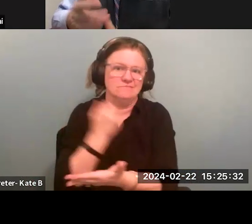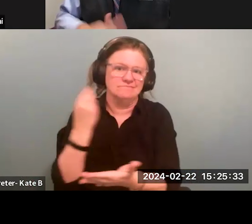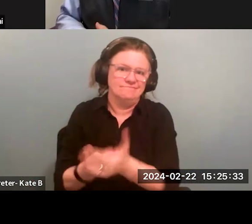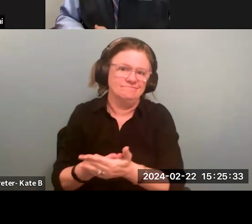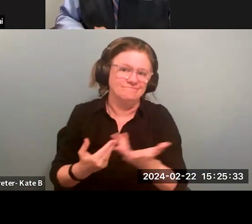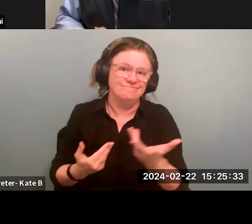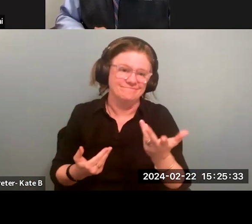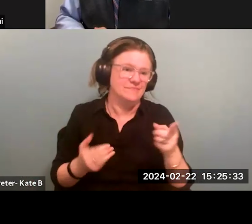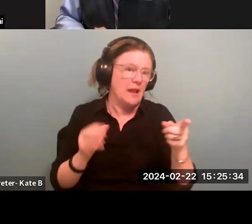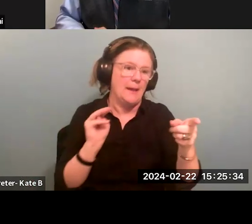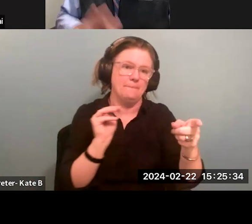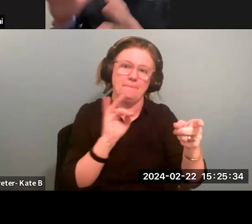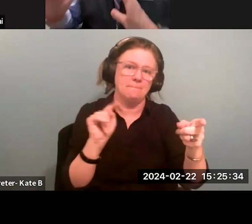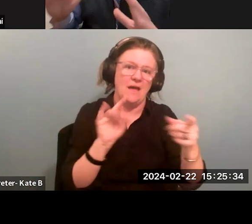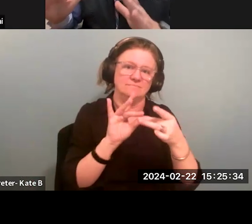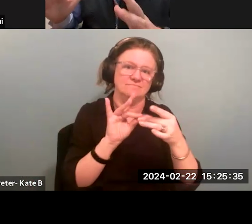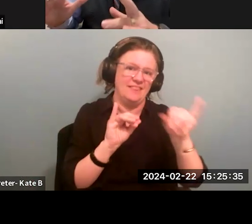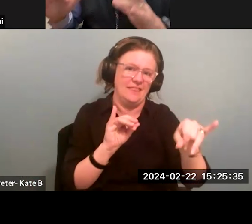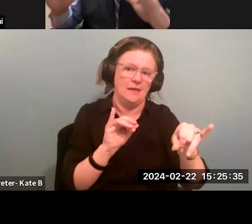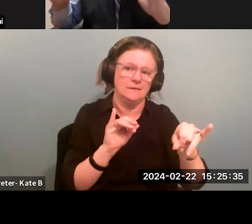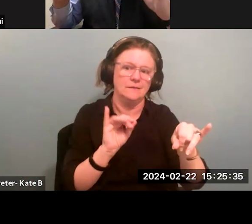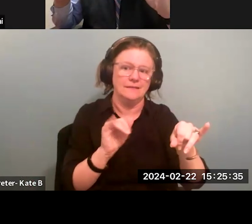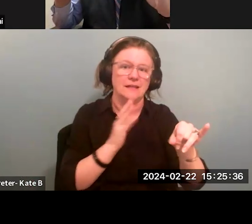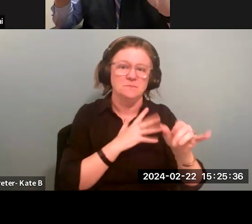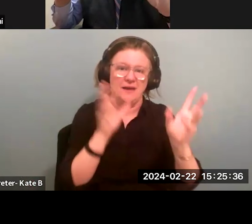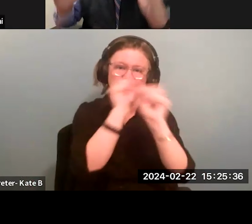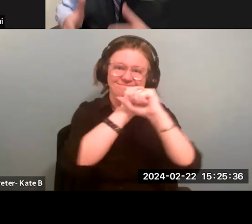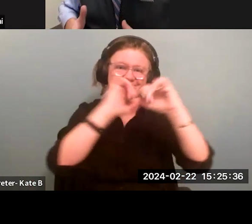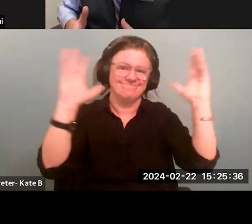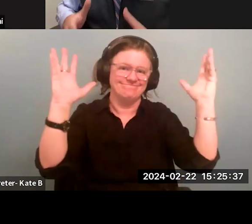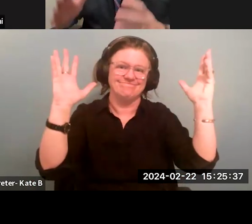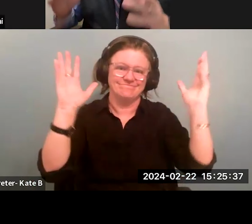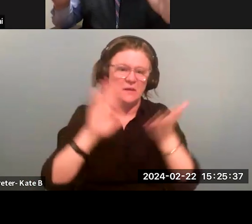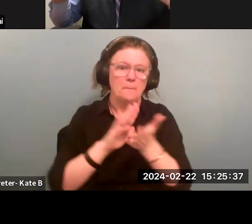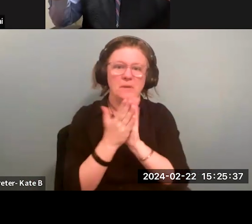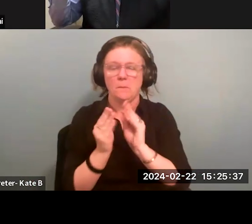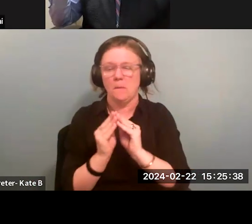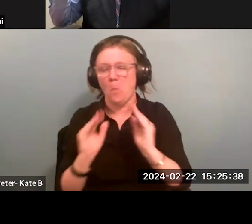Matt had talked about that. So that's where I envision it's going to become, more sophisticated.